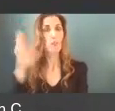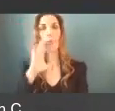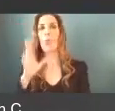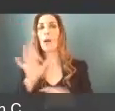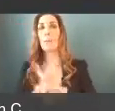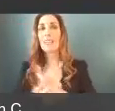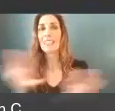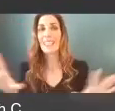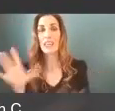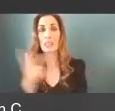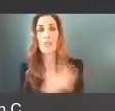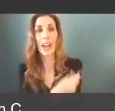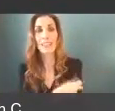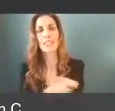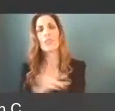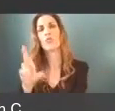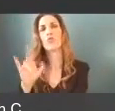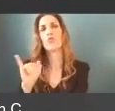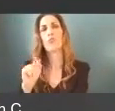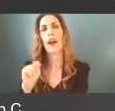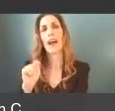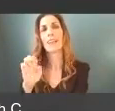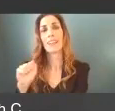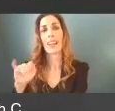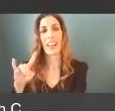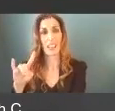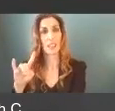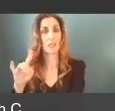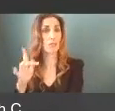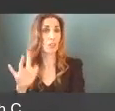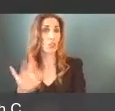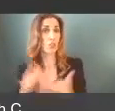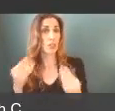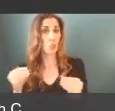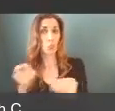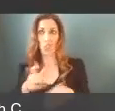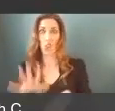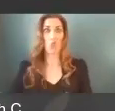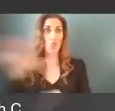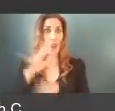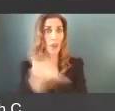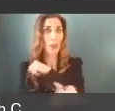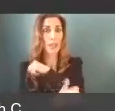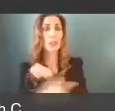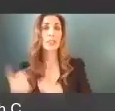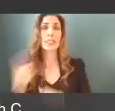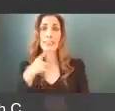Aid drug stores around the country. He has said that by the middle of April or the third week